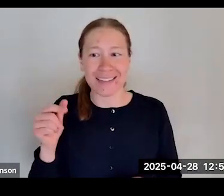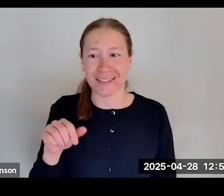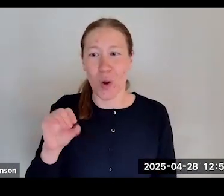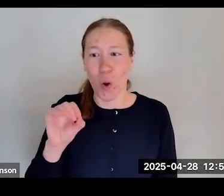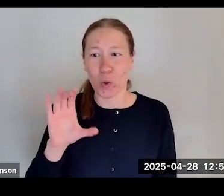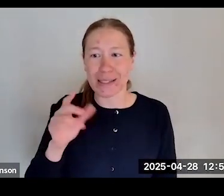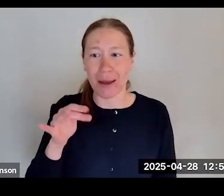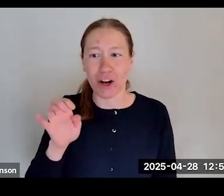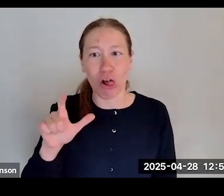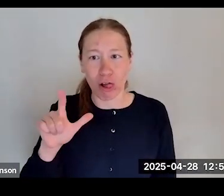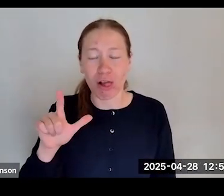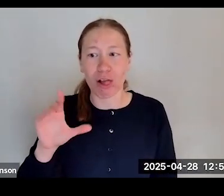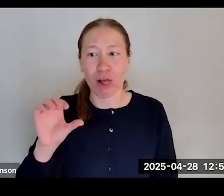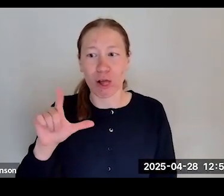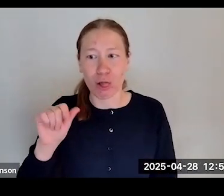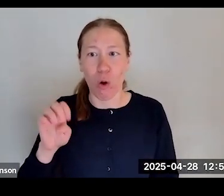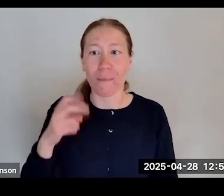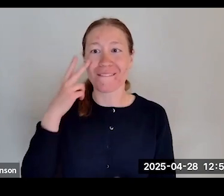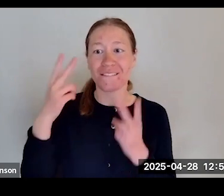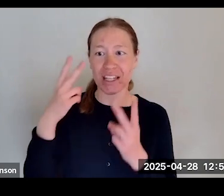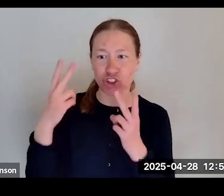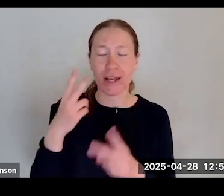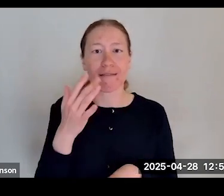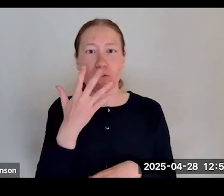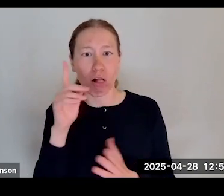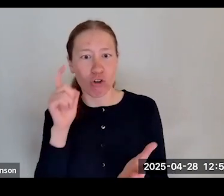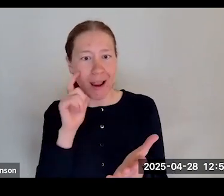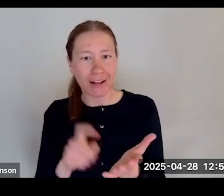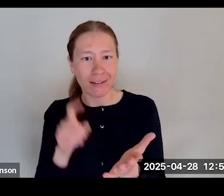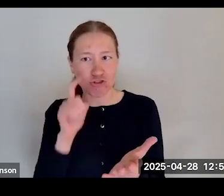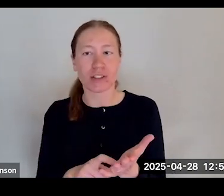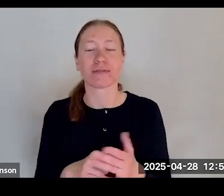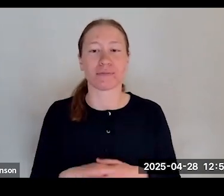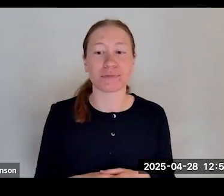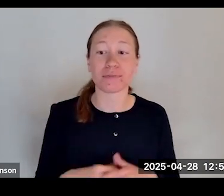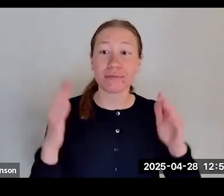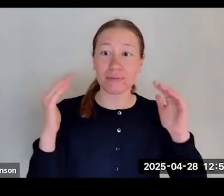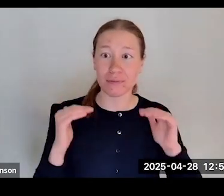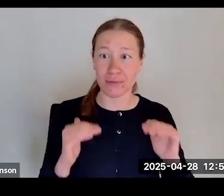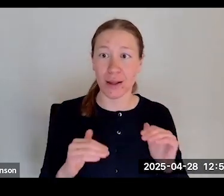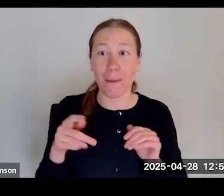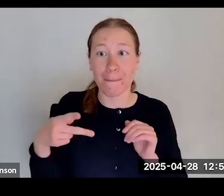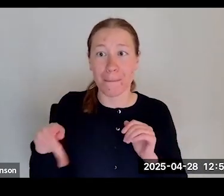So this assists with color perception and visual traits. On the bottom, ind purple, is the cerebellum.